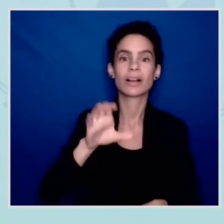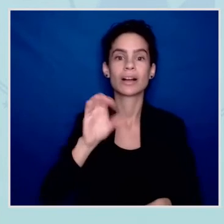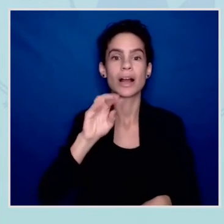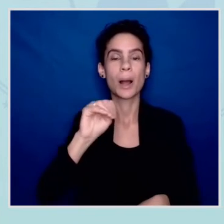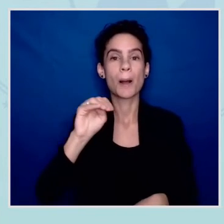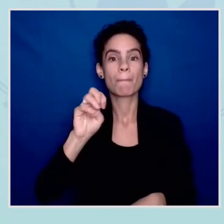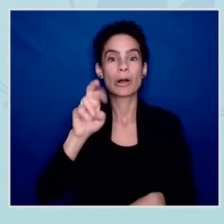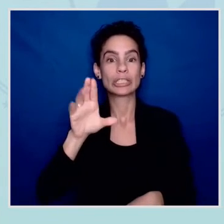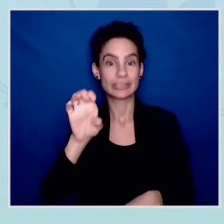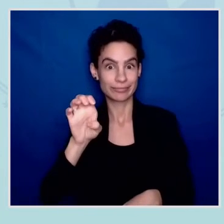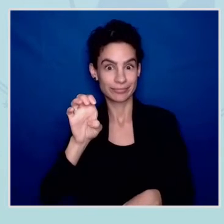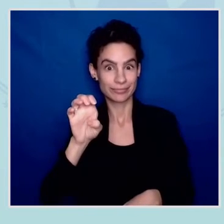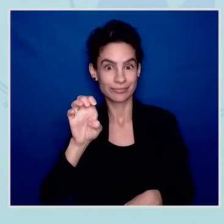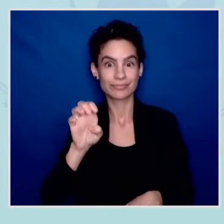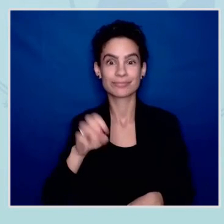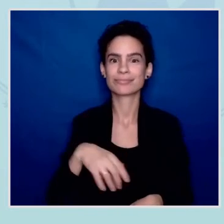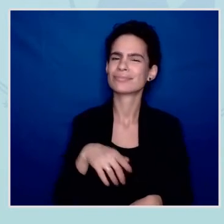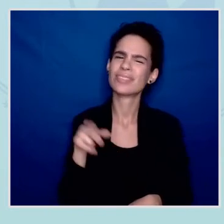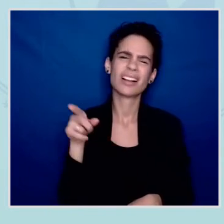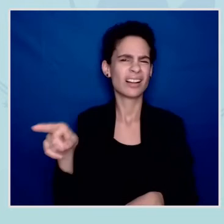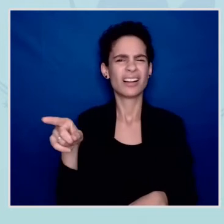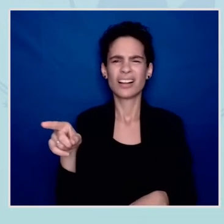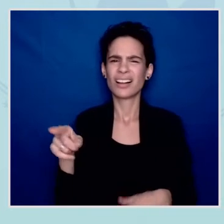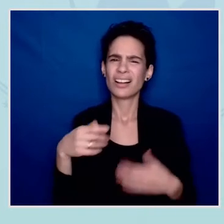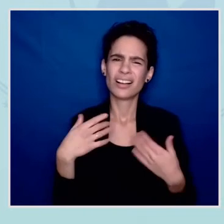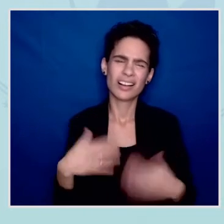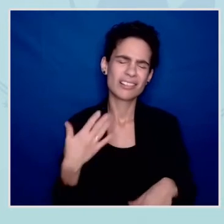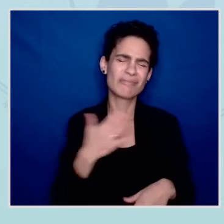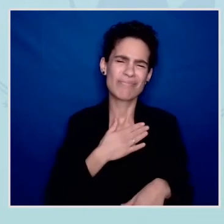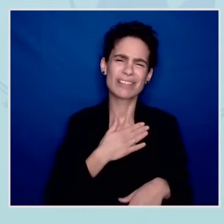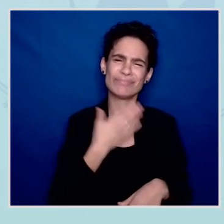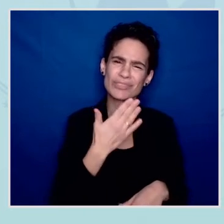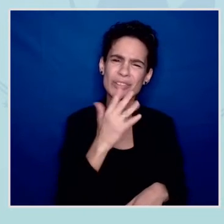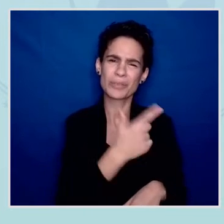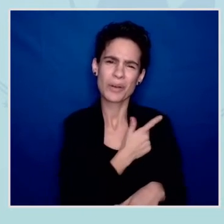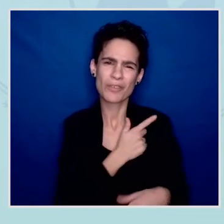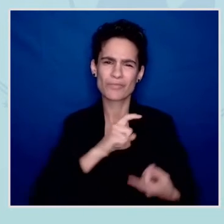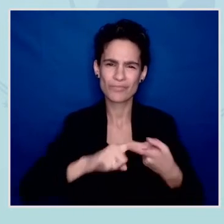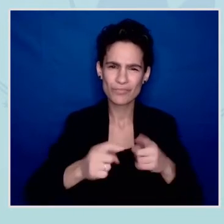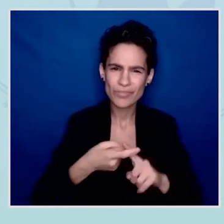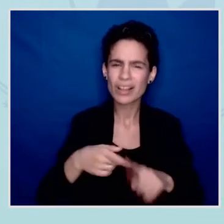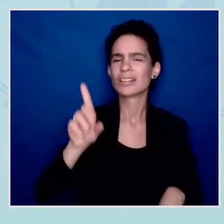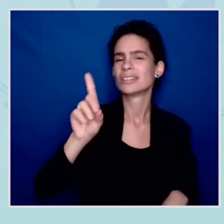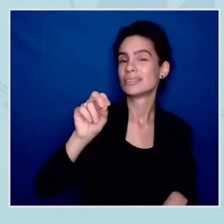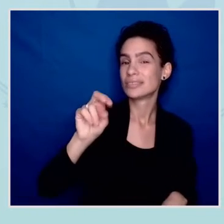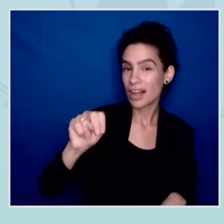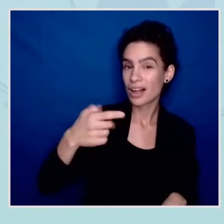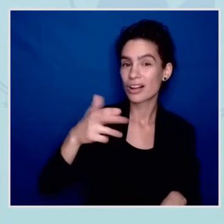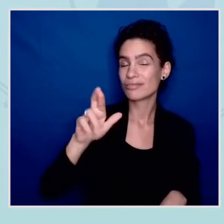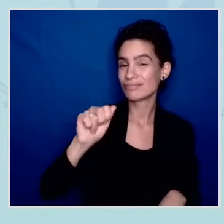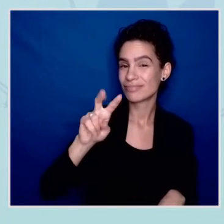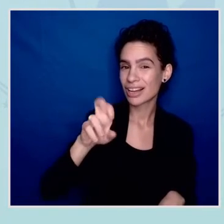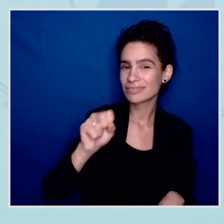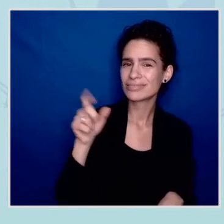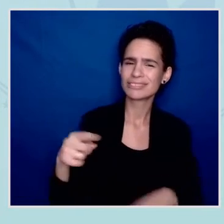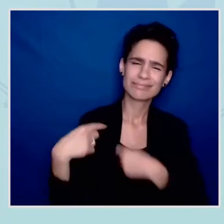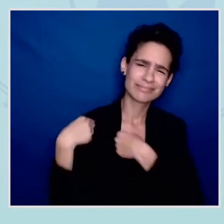PROVIDE THE CAPITAL TRENTON DOORS ACROSS THE COUNTRY, SO THEY CAN INNOVATE, CREATE JOBS AND HELP LEAD US IN RECOVERY, I'M GRATEFUL THAT SHE ACCEPTED THE CALL TO SERVE IN WASHINGTON.